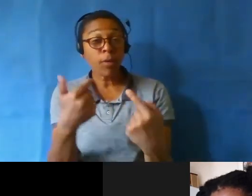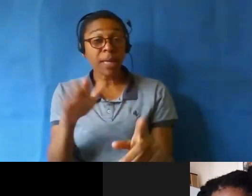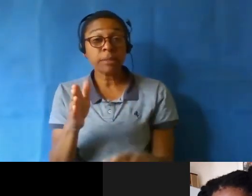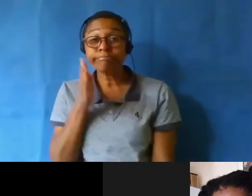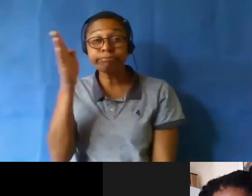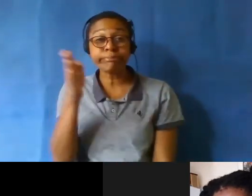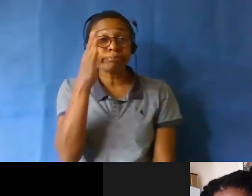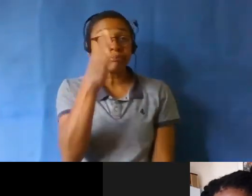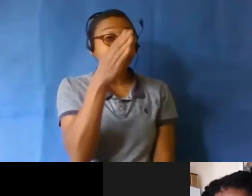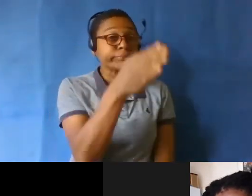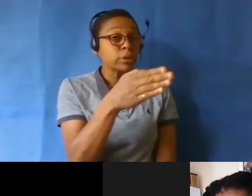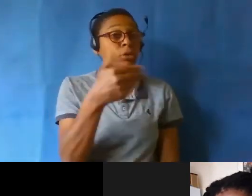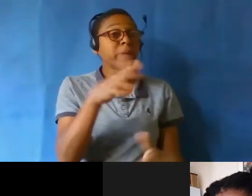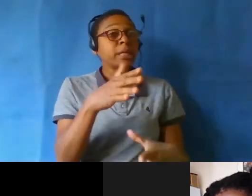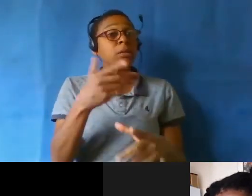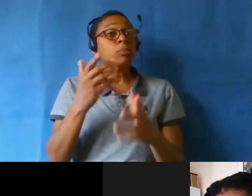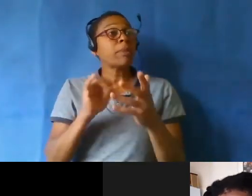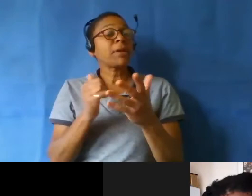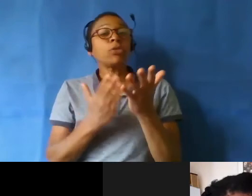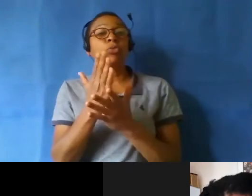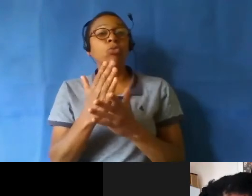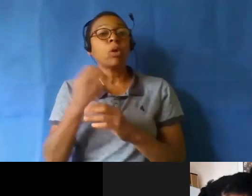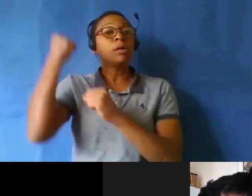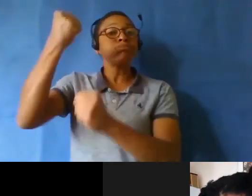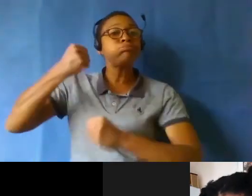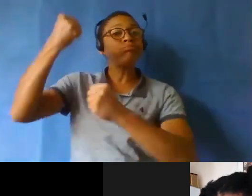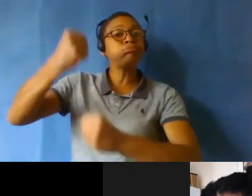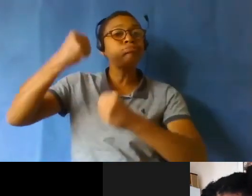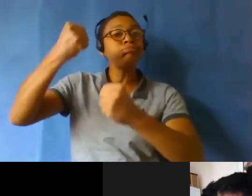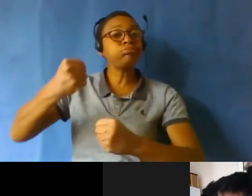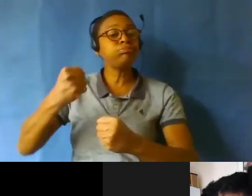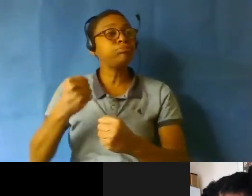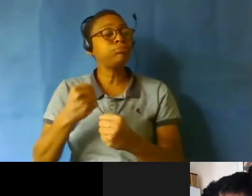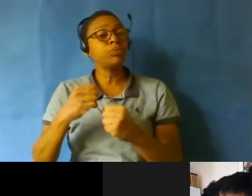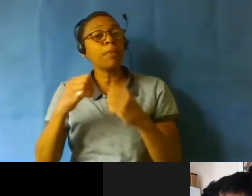injustice through uprising and protesting is the fact that we are once